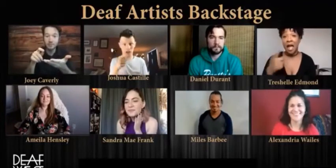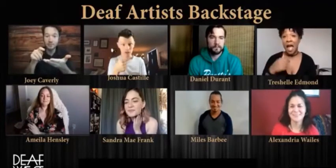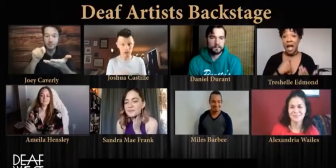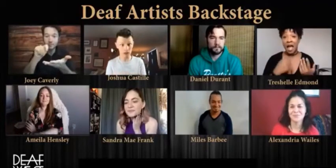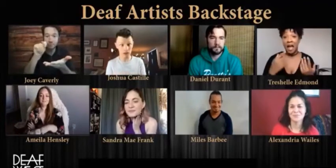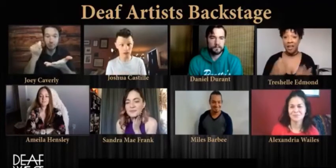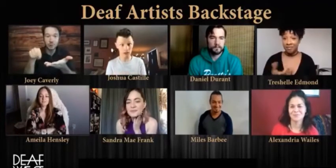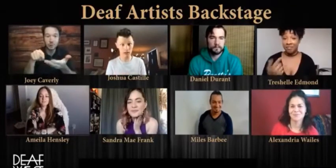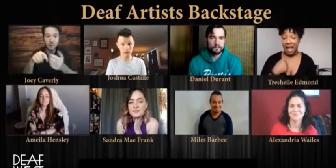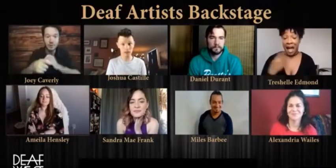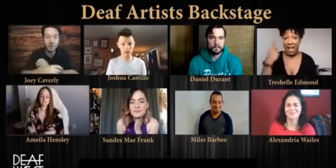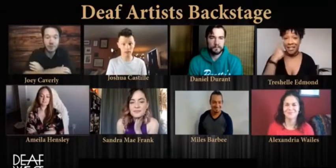Treshelle.